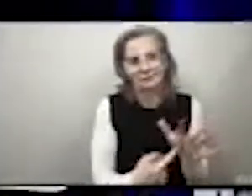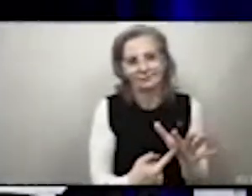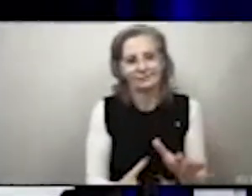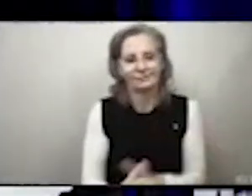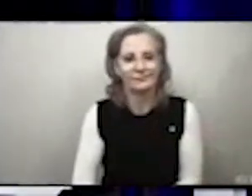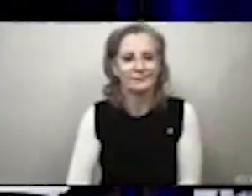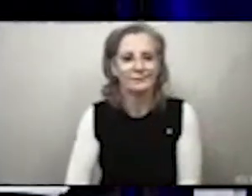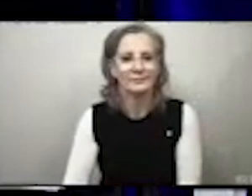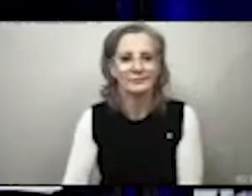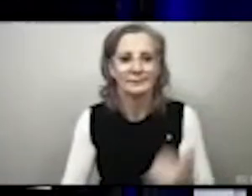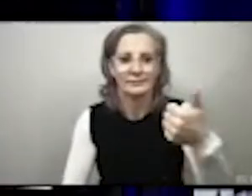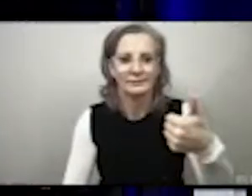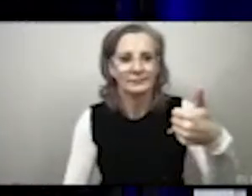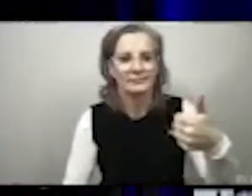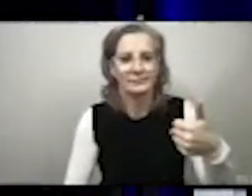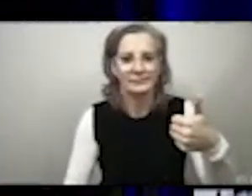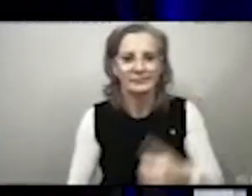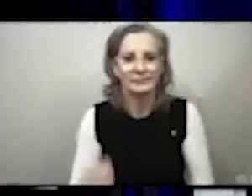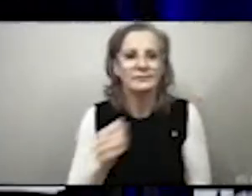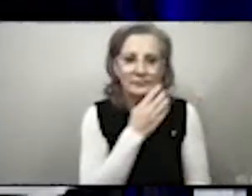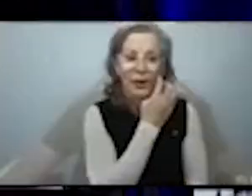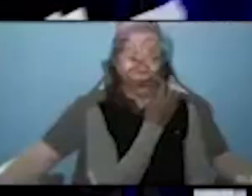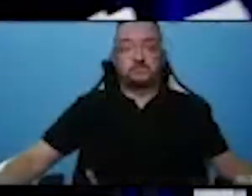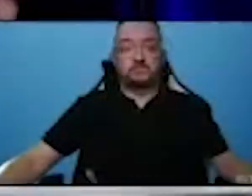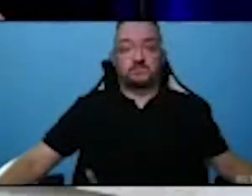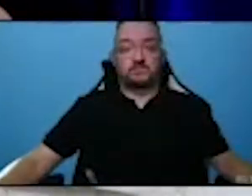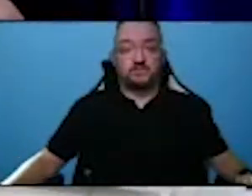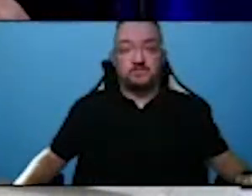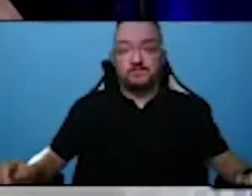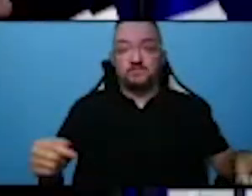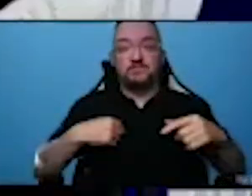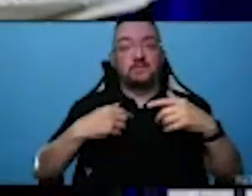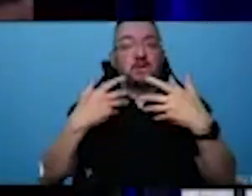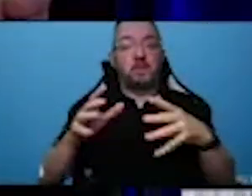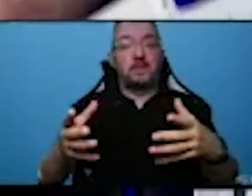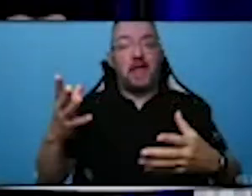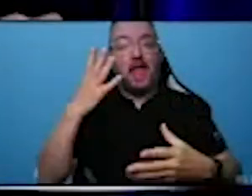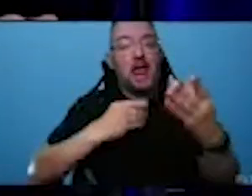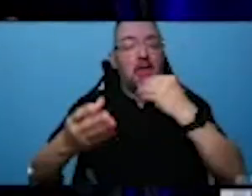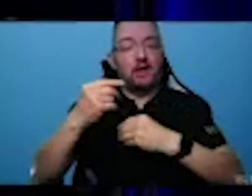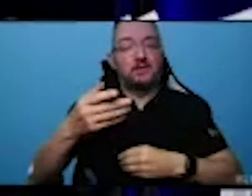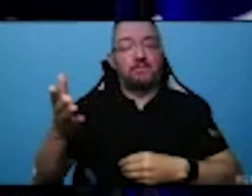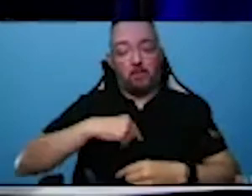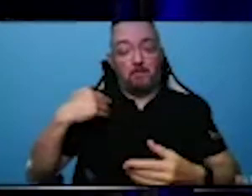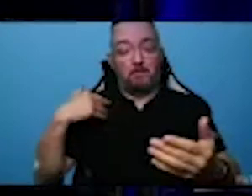really about what we've learned from the pandemic and the whole idea of what the RSE did in setting up